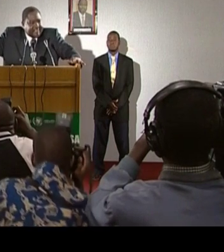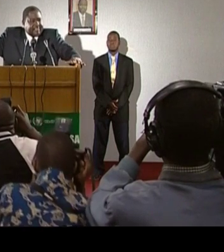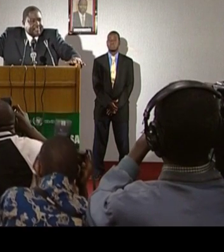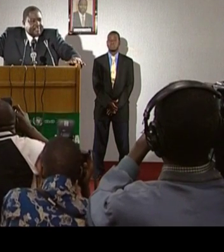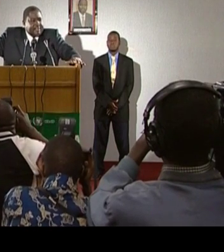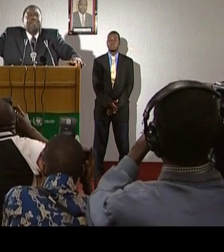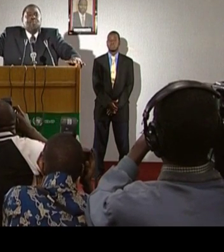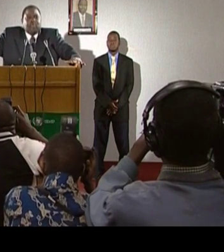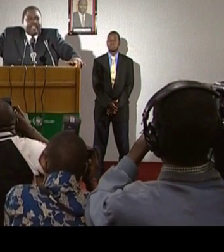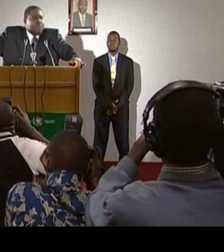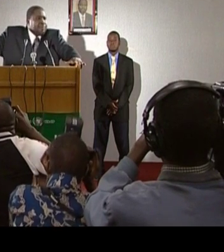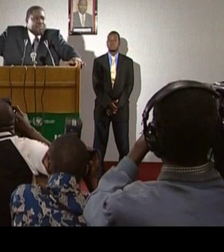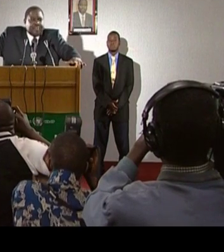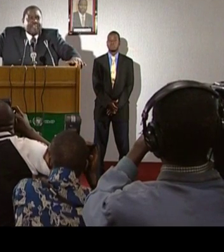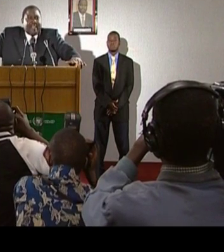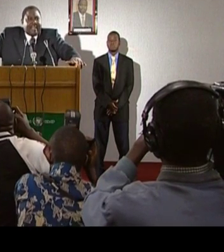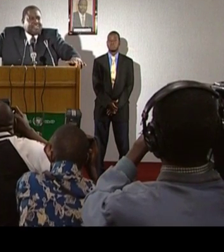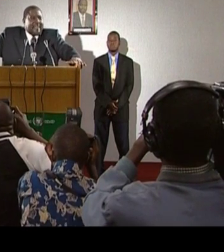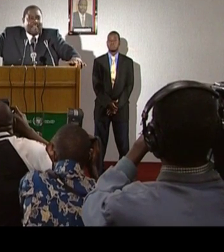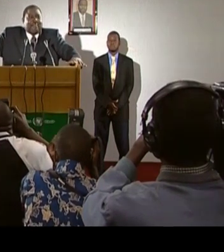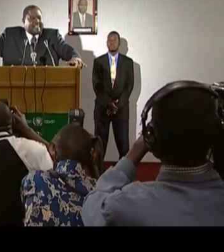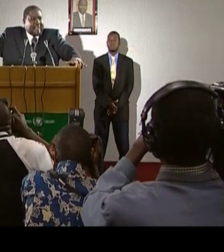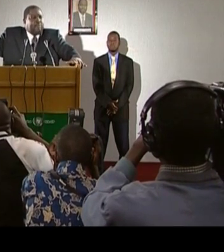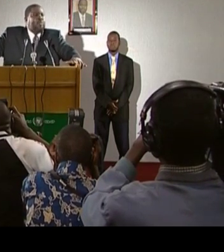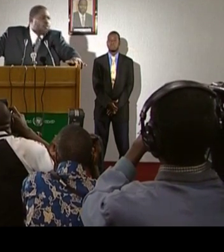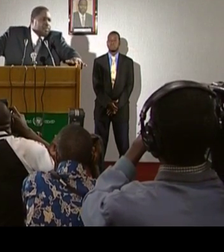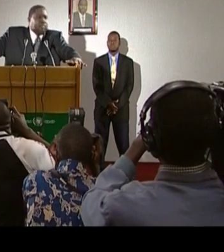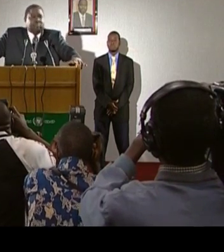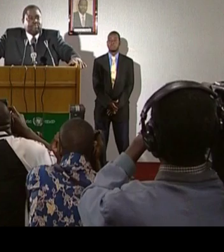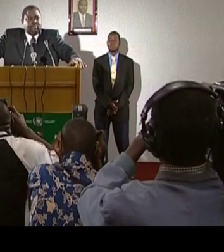it is necessary for every citizen to commit themselves tirelessly to the fight.